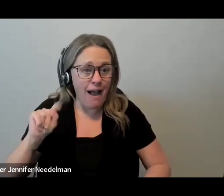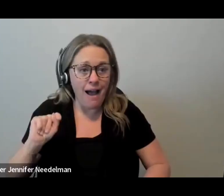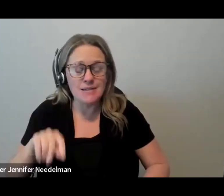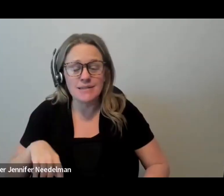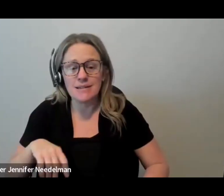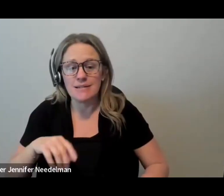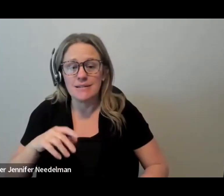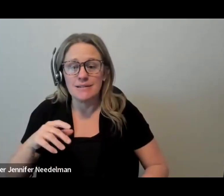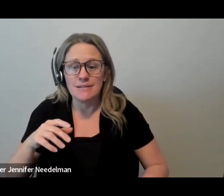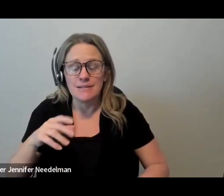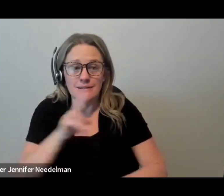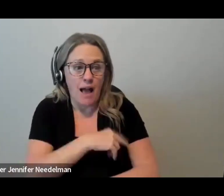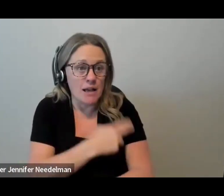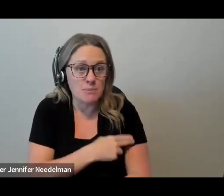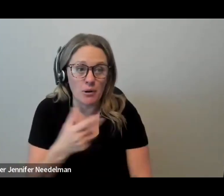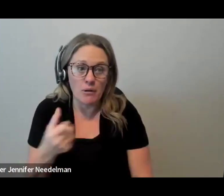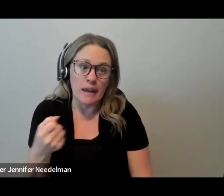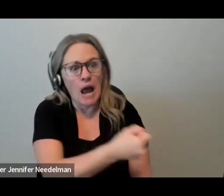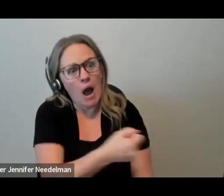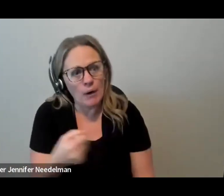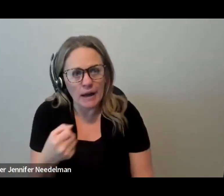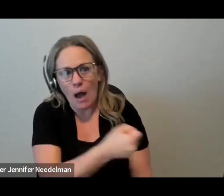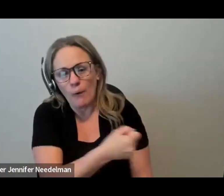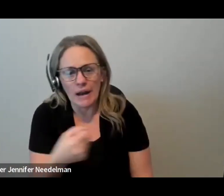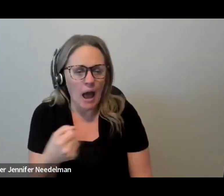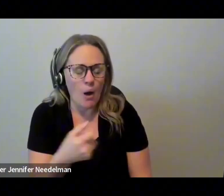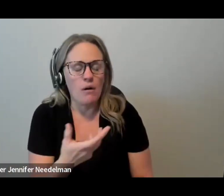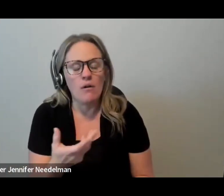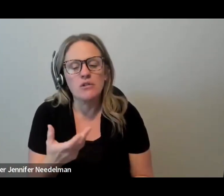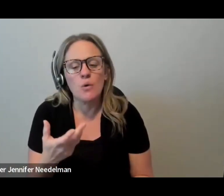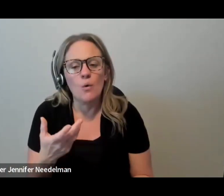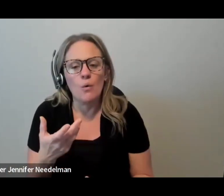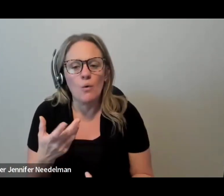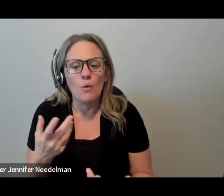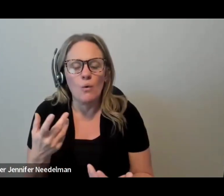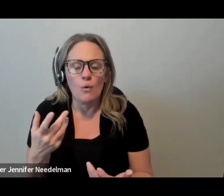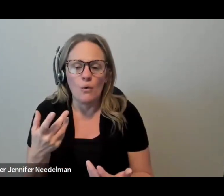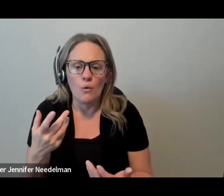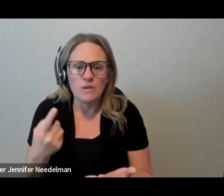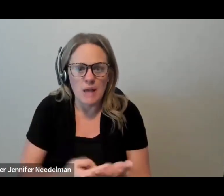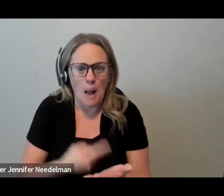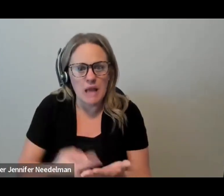And so, and I've dealt with that in my life. And so I think there's times, you know, as professionals,